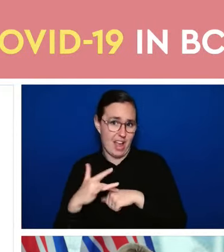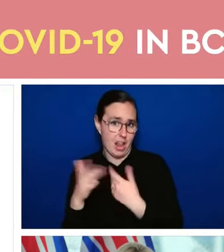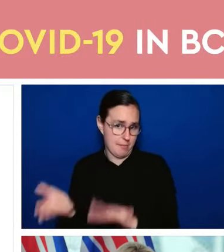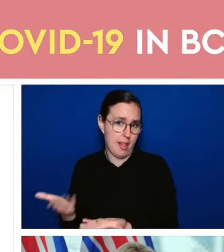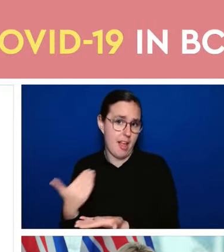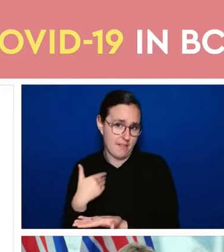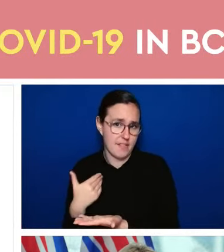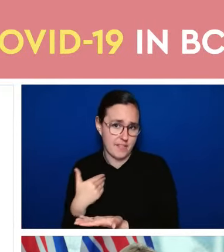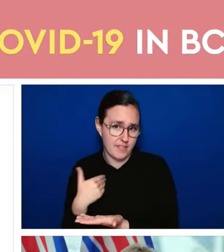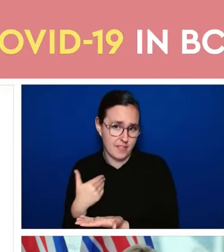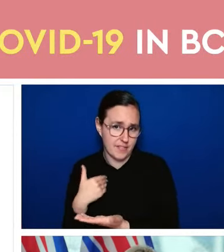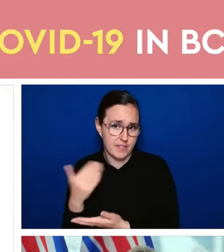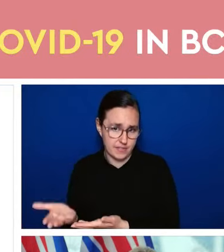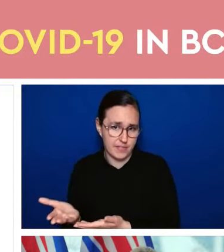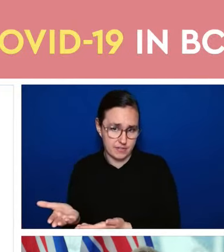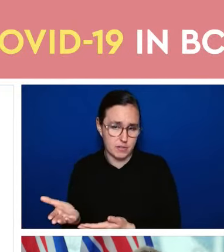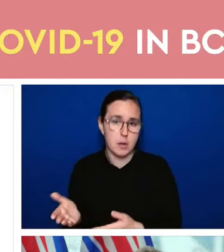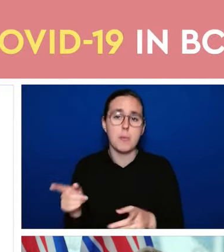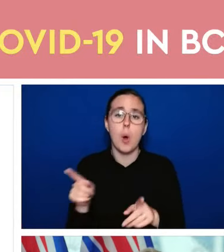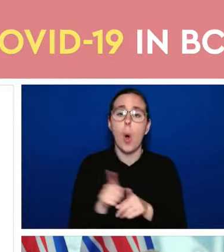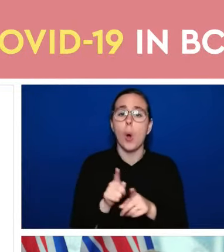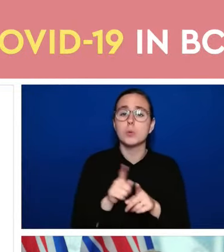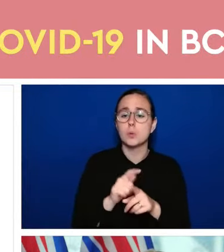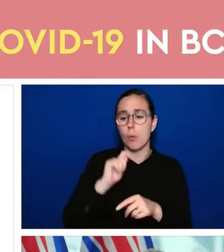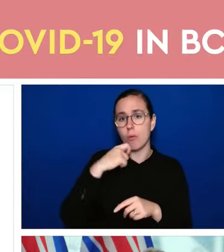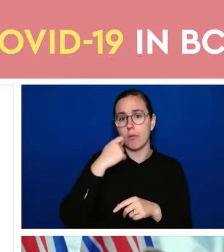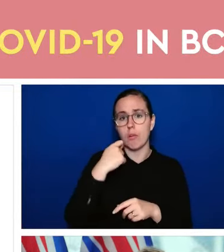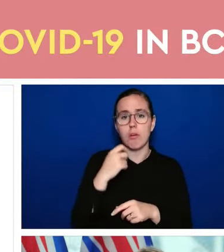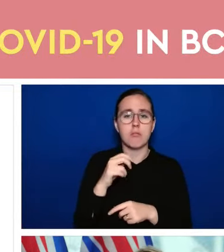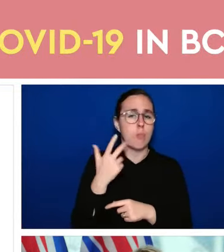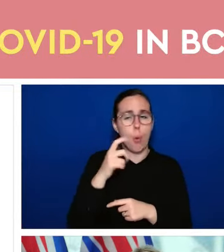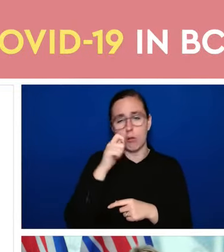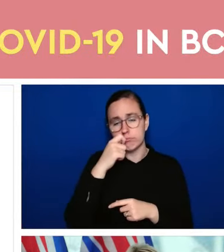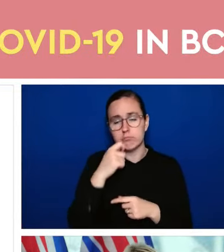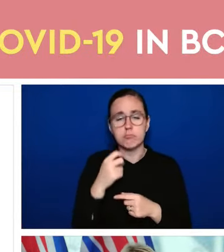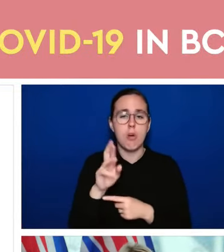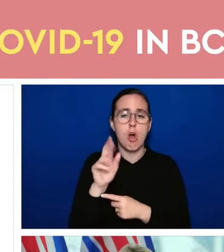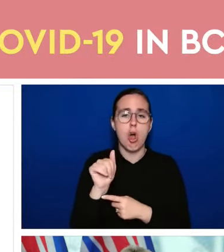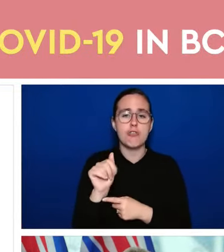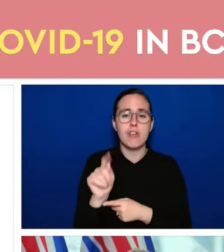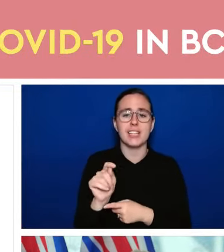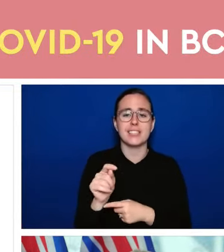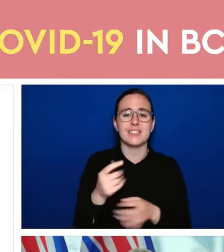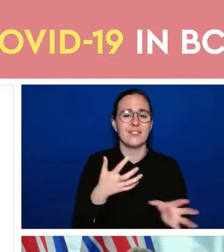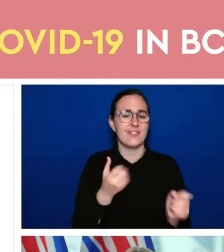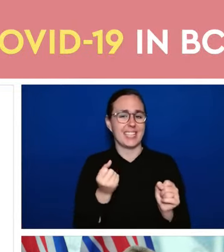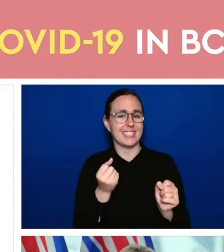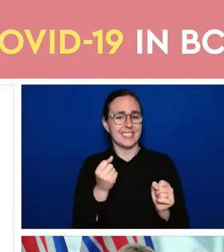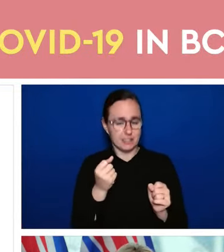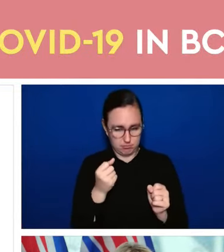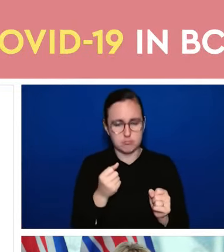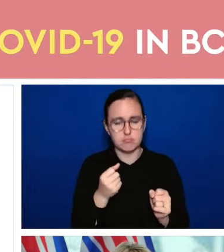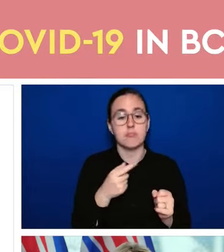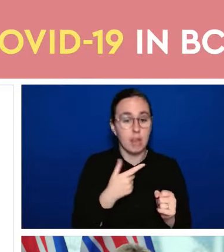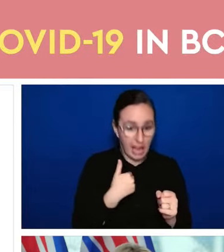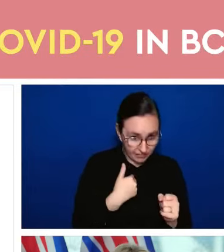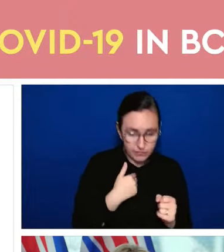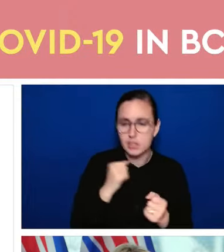important for people to know to . So where are we now we know that this bitingly Mr.